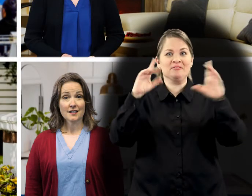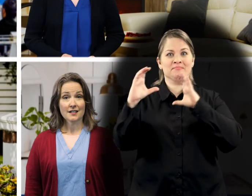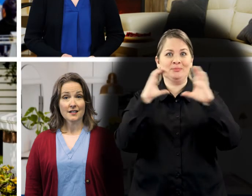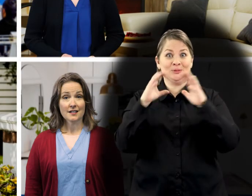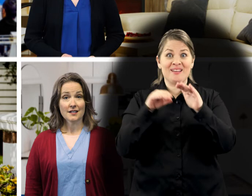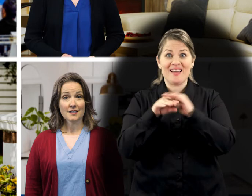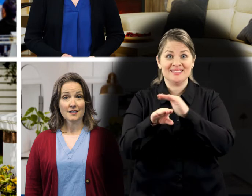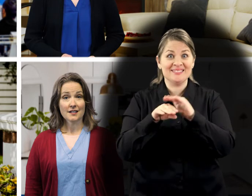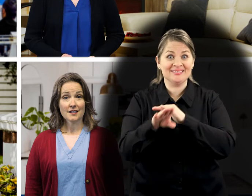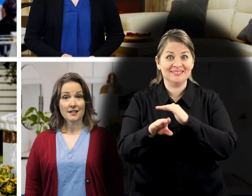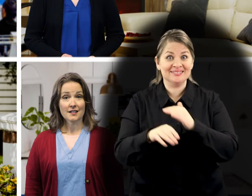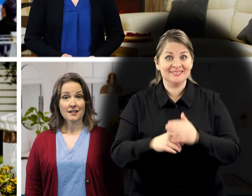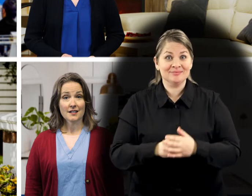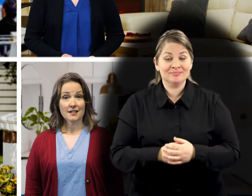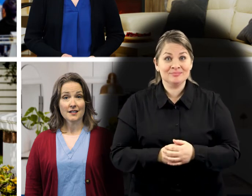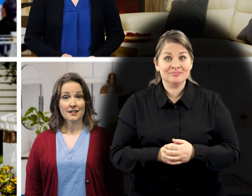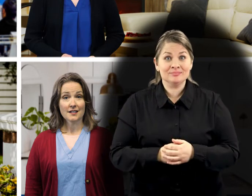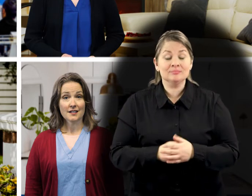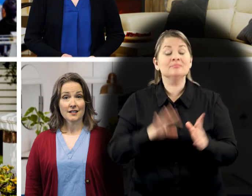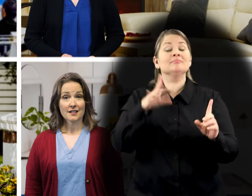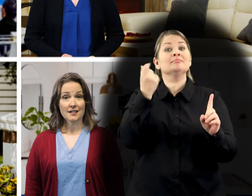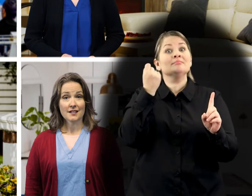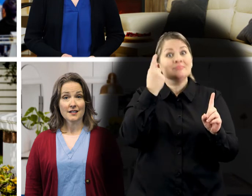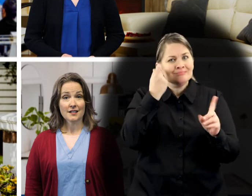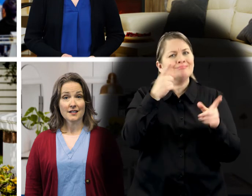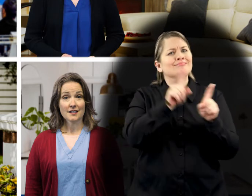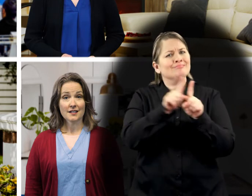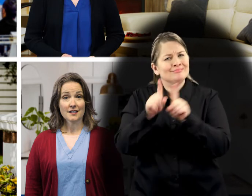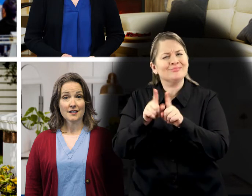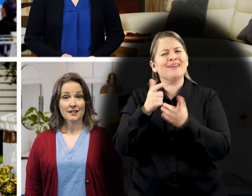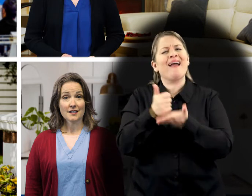The right to effective communication is a legal obligation.